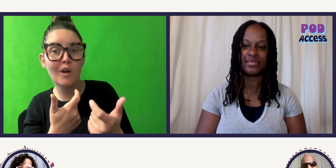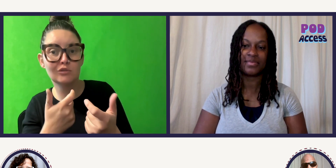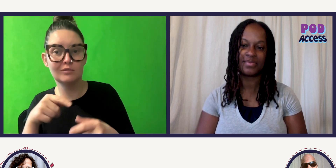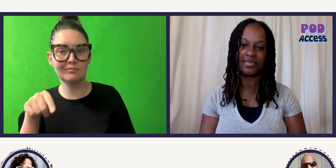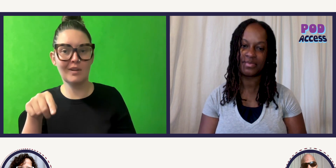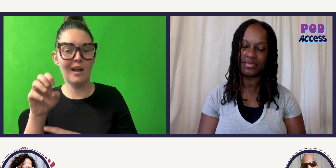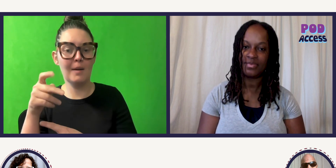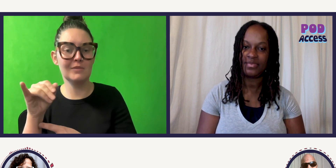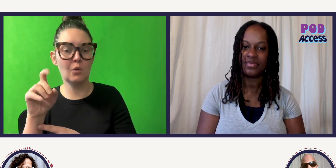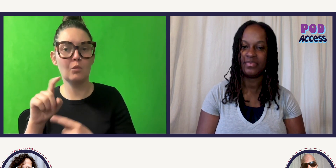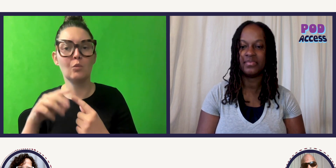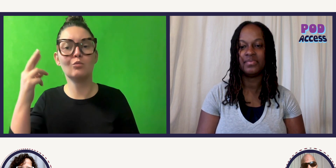all excited about social media.